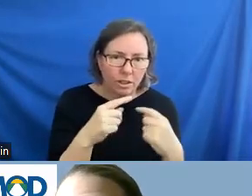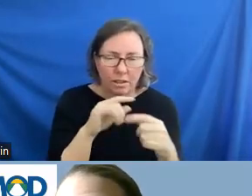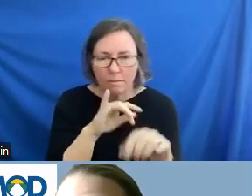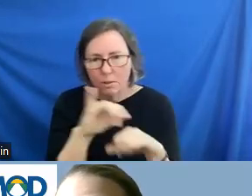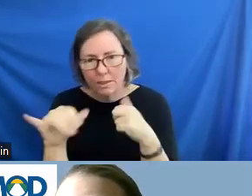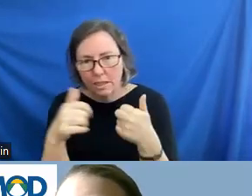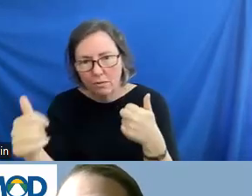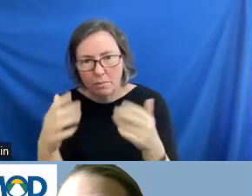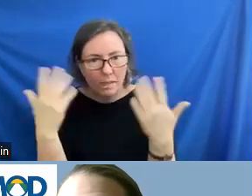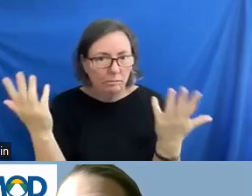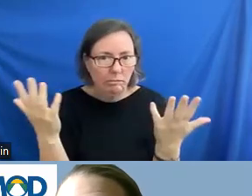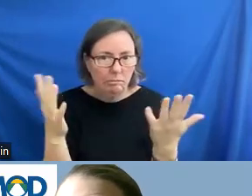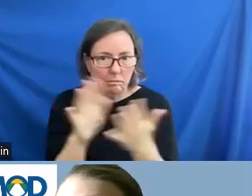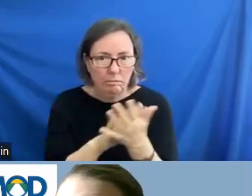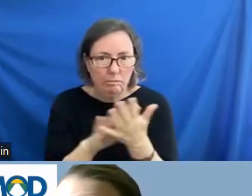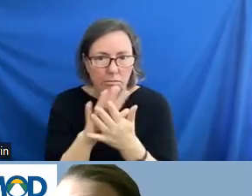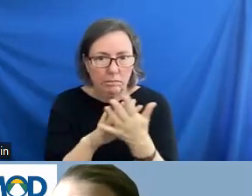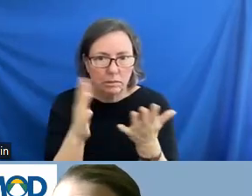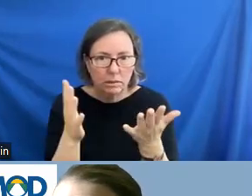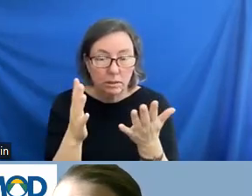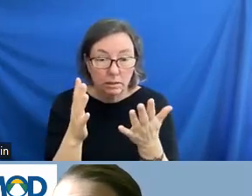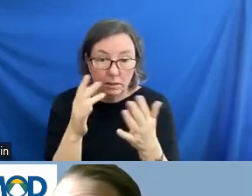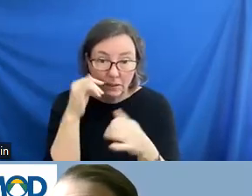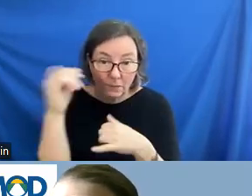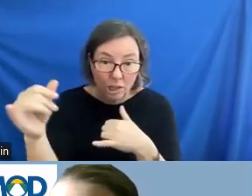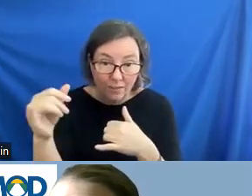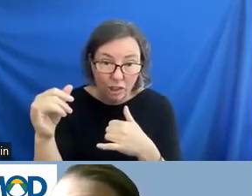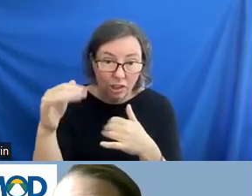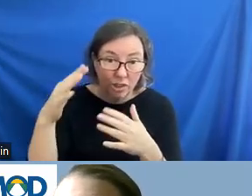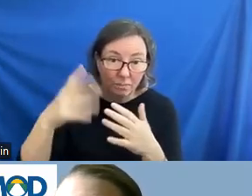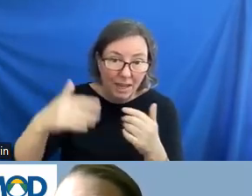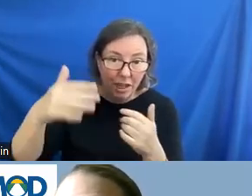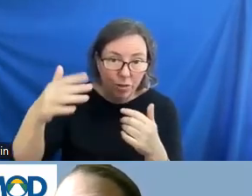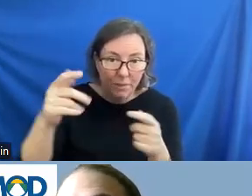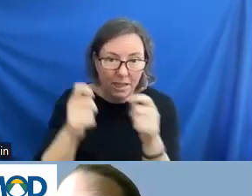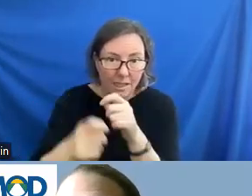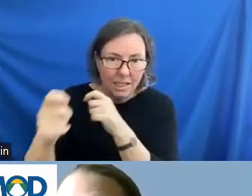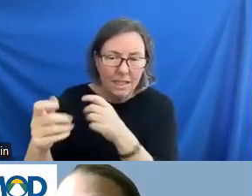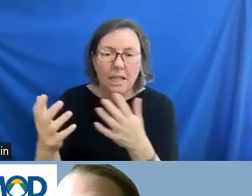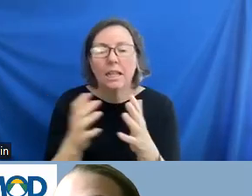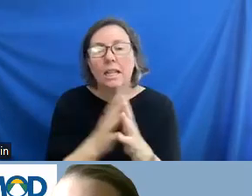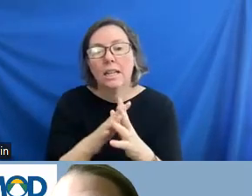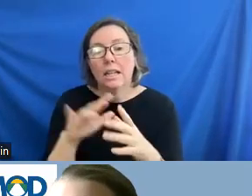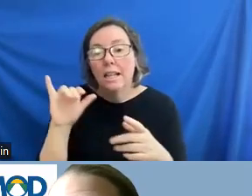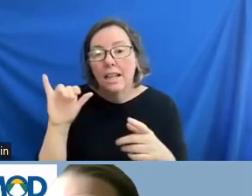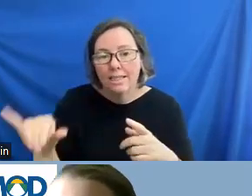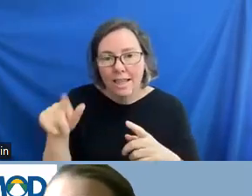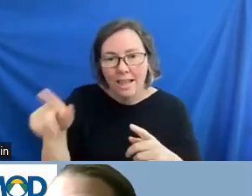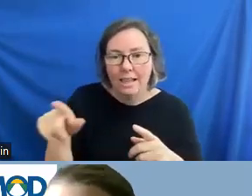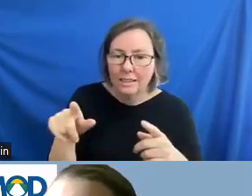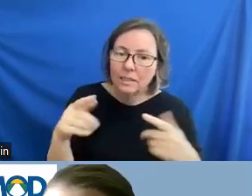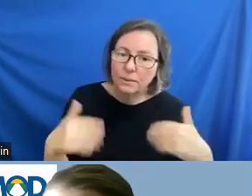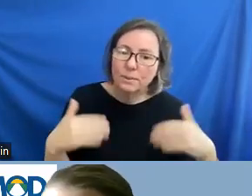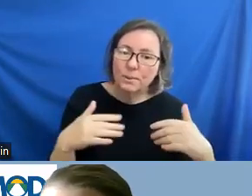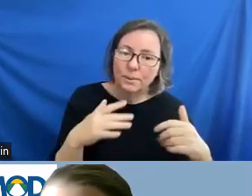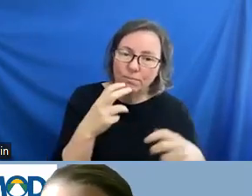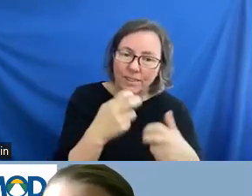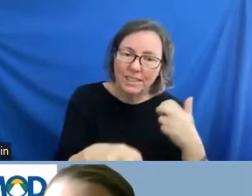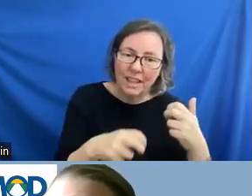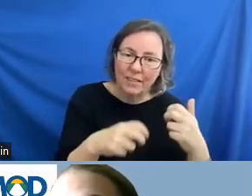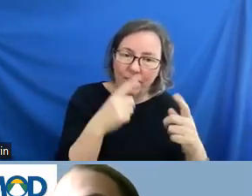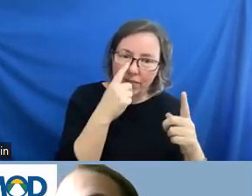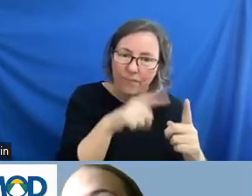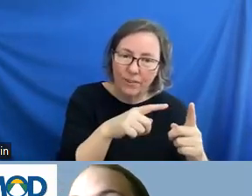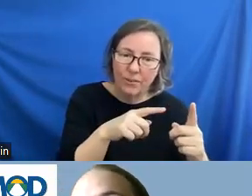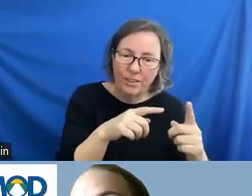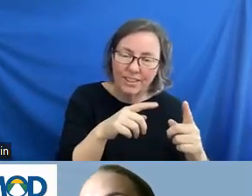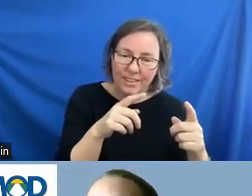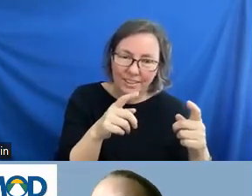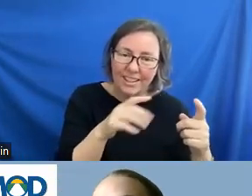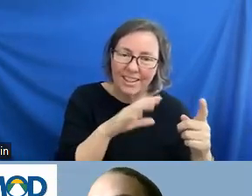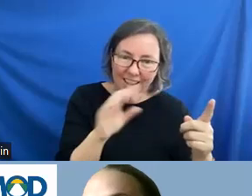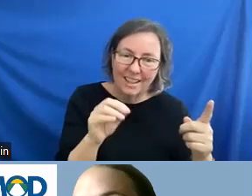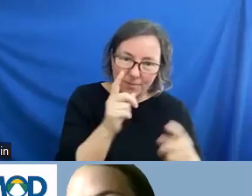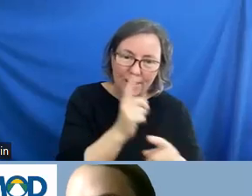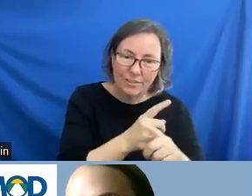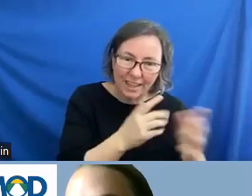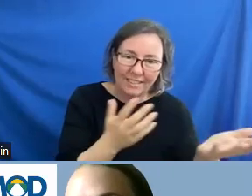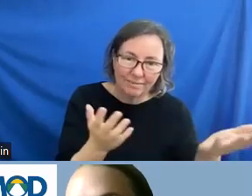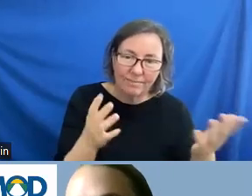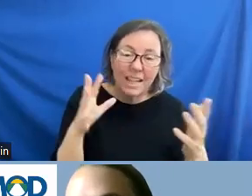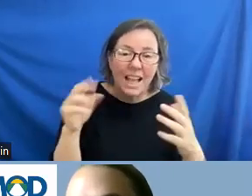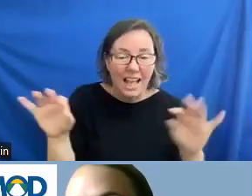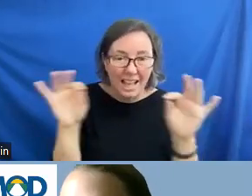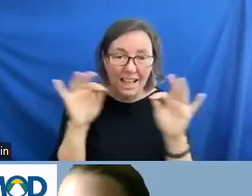I think that the pinpoint there is the tracking and that's where you start to ask yourself what